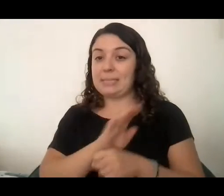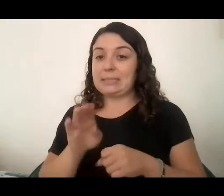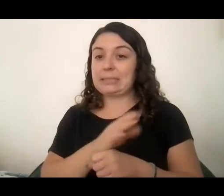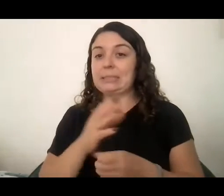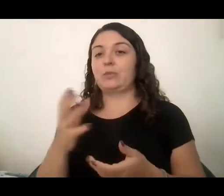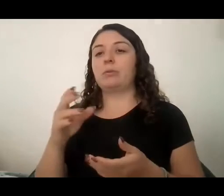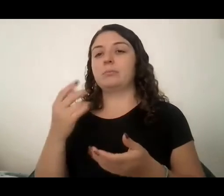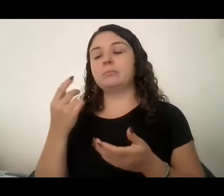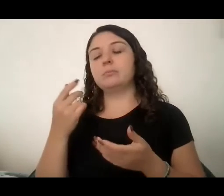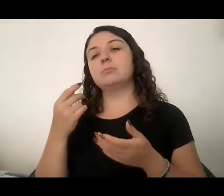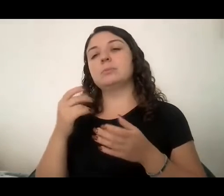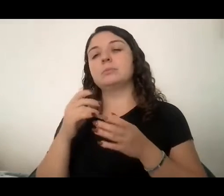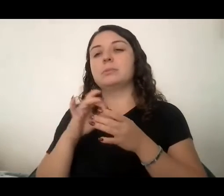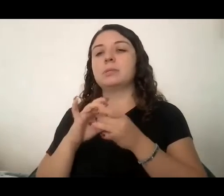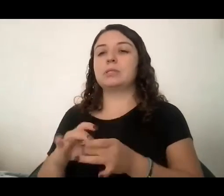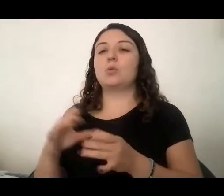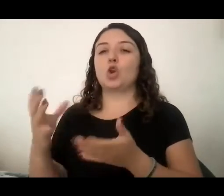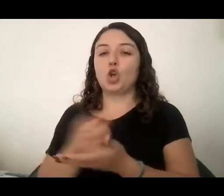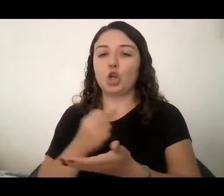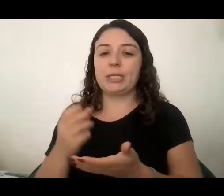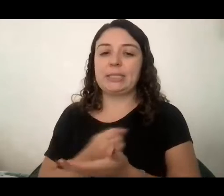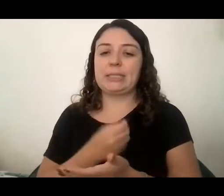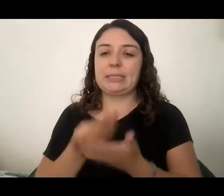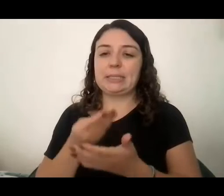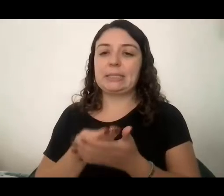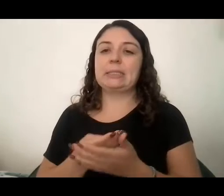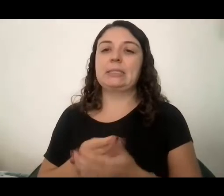and how much you are working in the business. So just the very fact of owning a business,